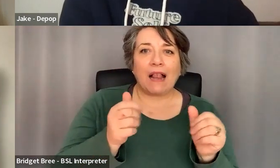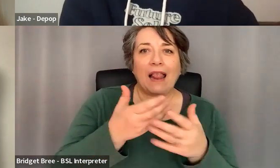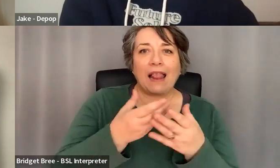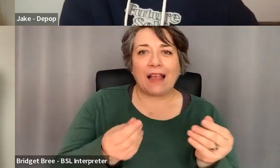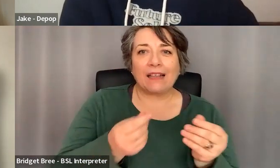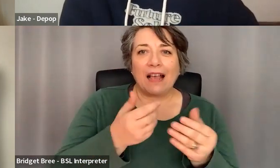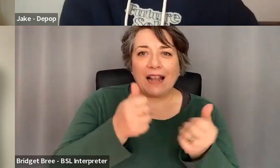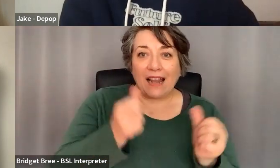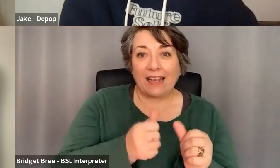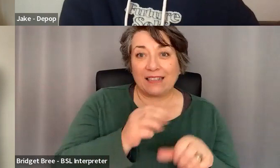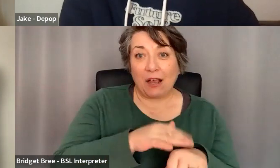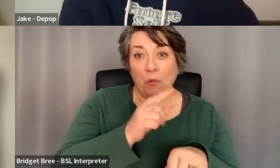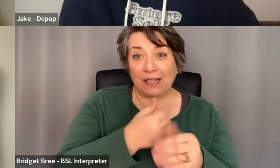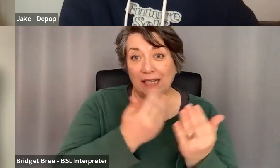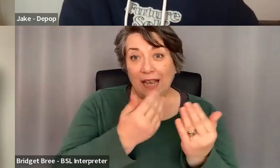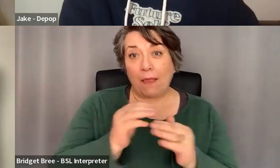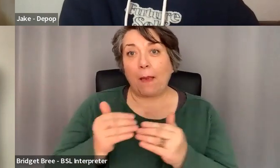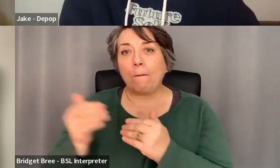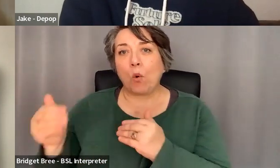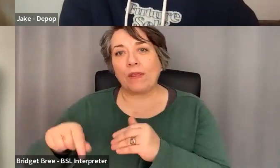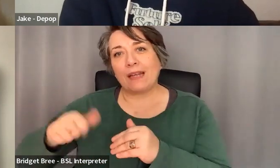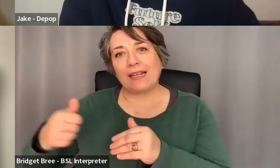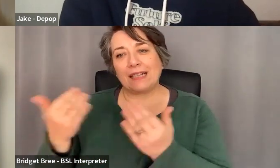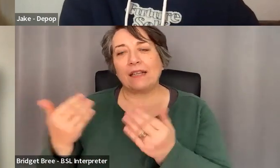Why so Amal is asking, What do you think is the best thing? Whatever works for you.